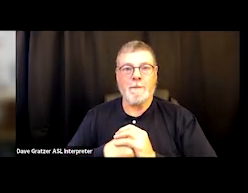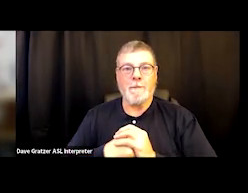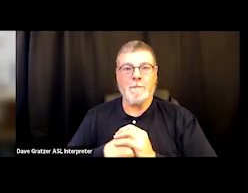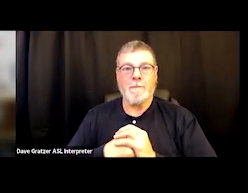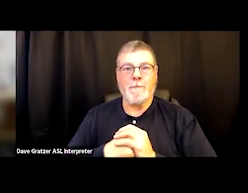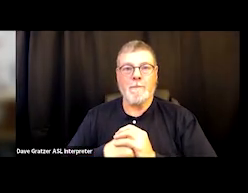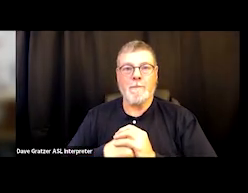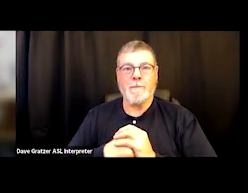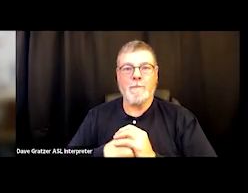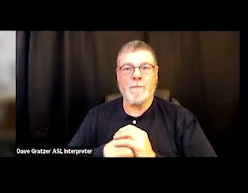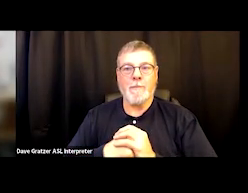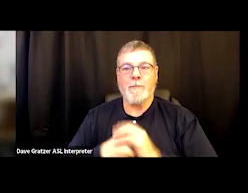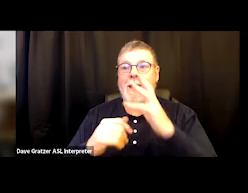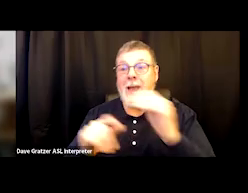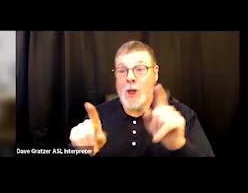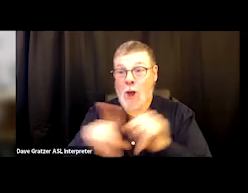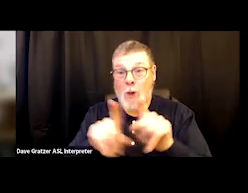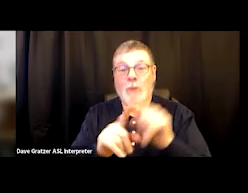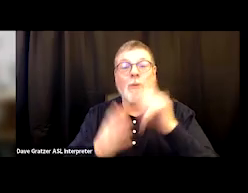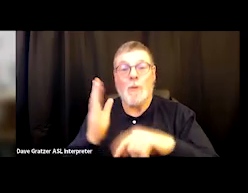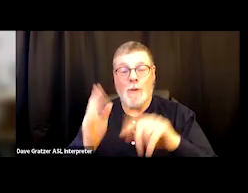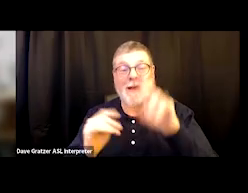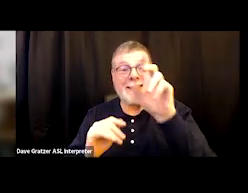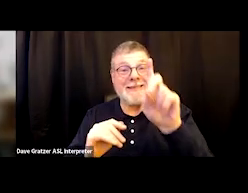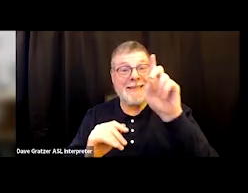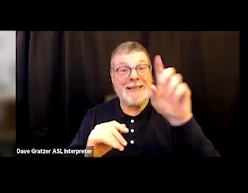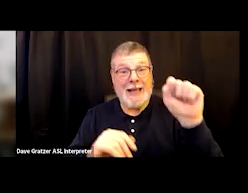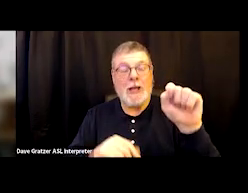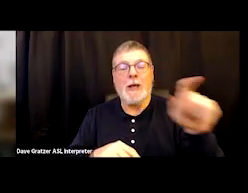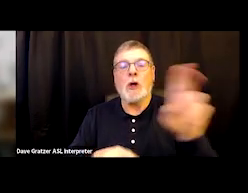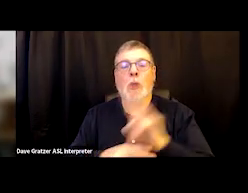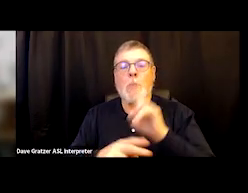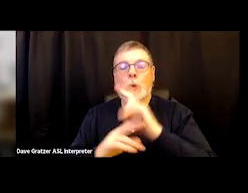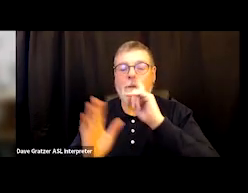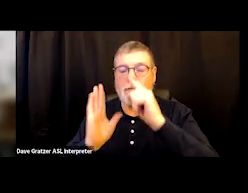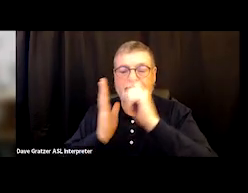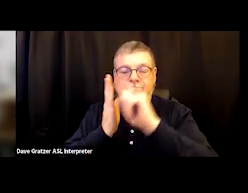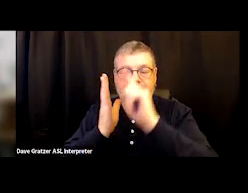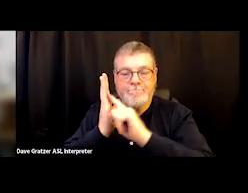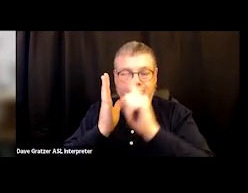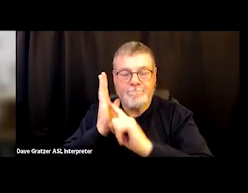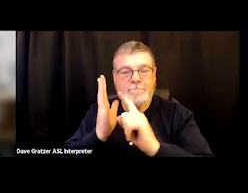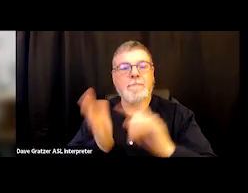This is also what DDS uses as their roadmap for where they're going to request medical records.